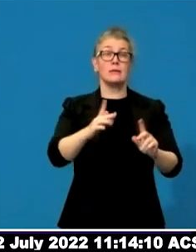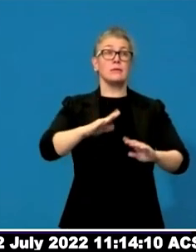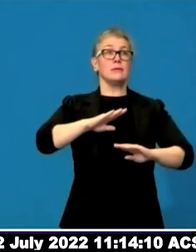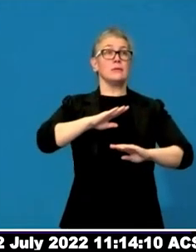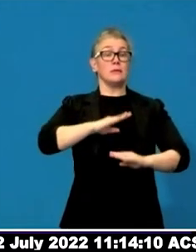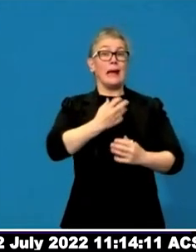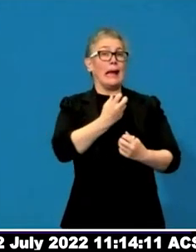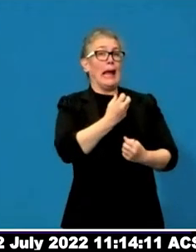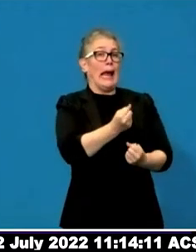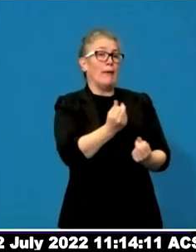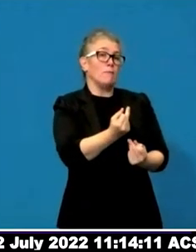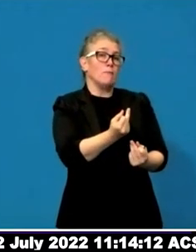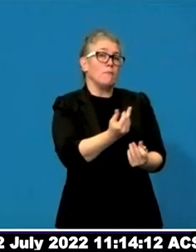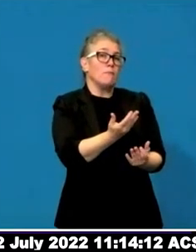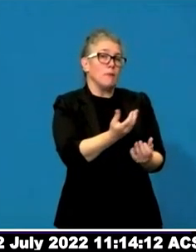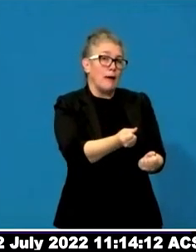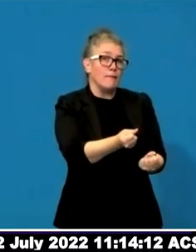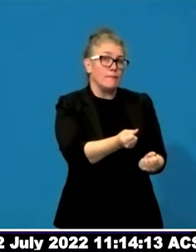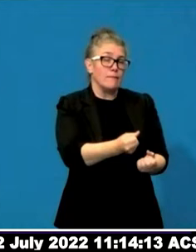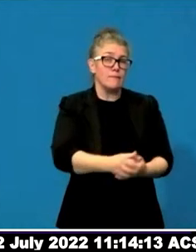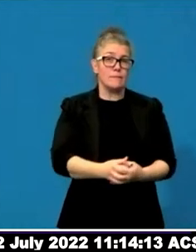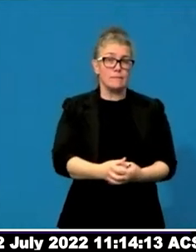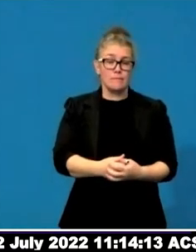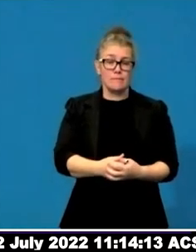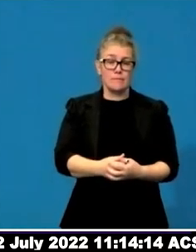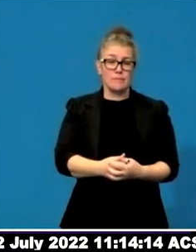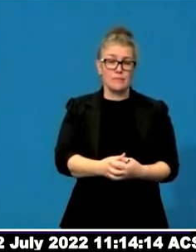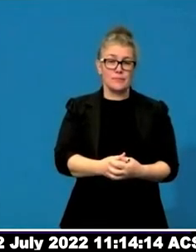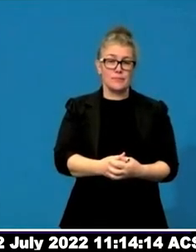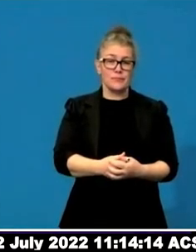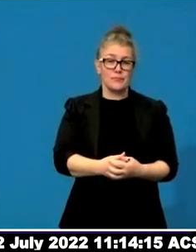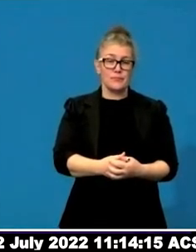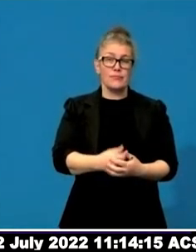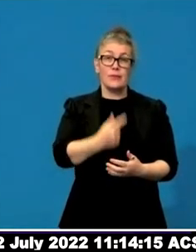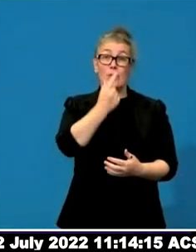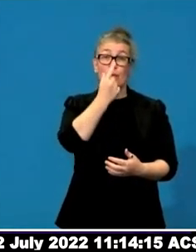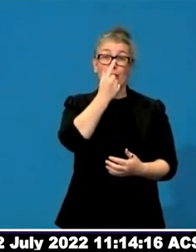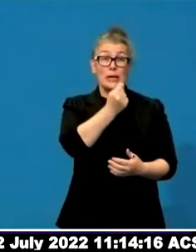and available to use with people.